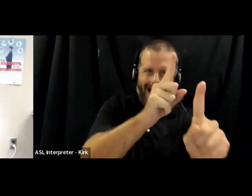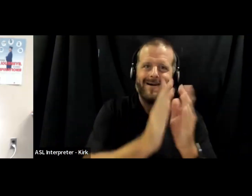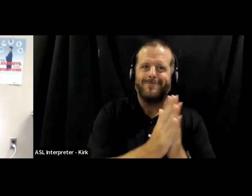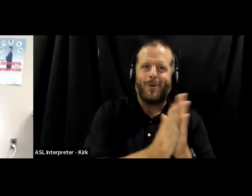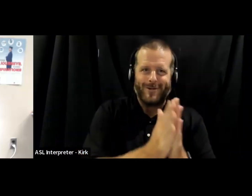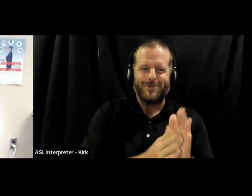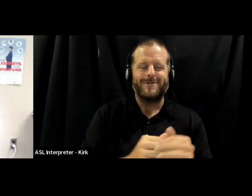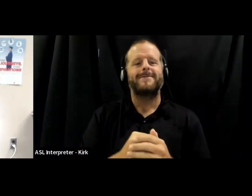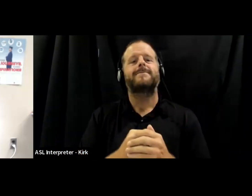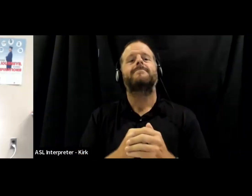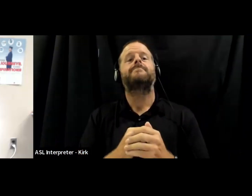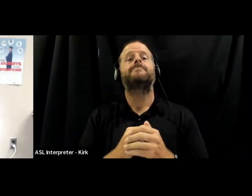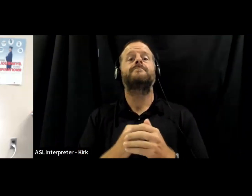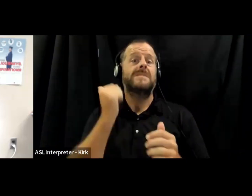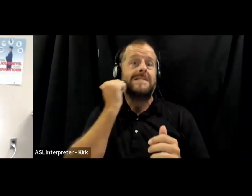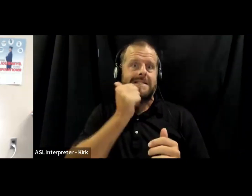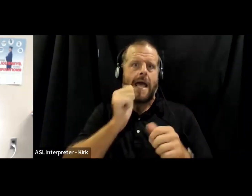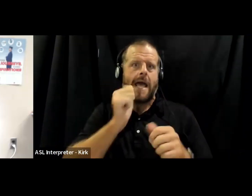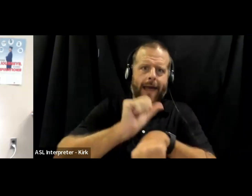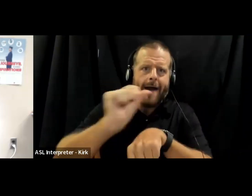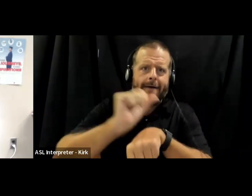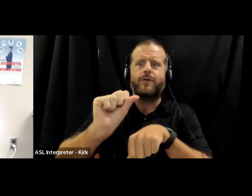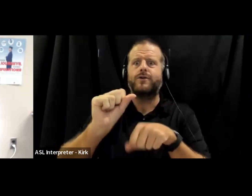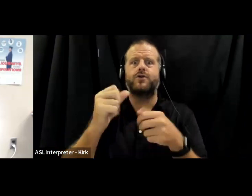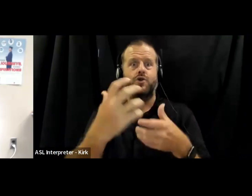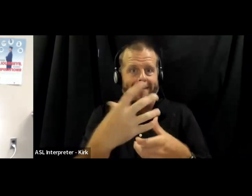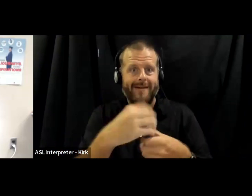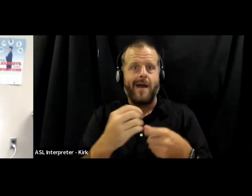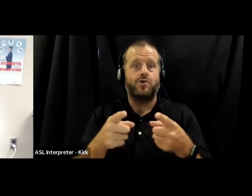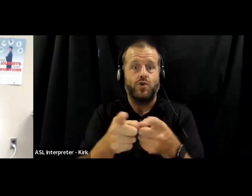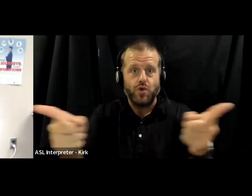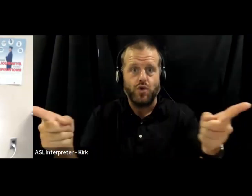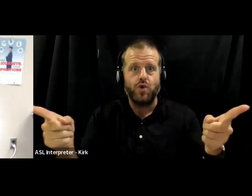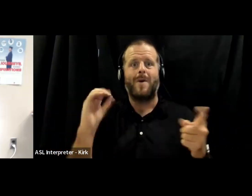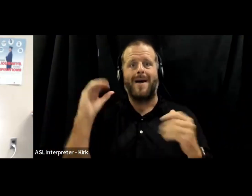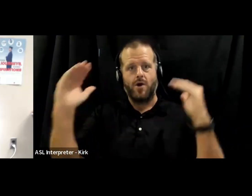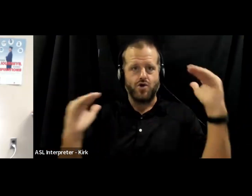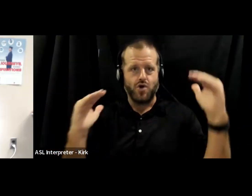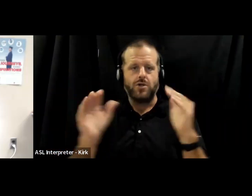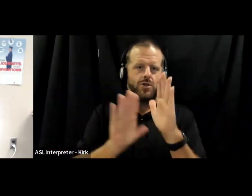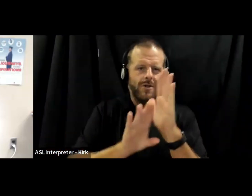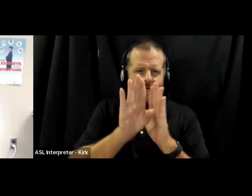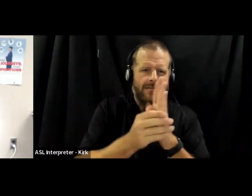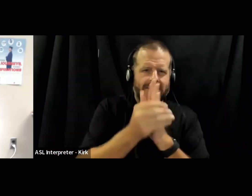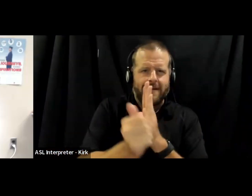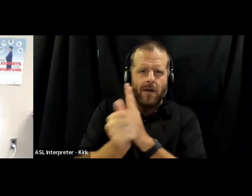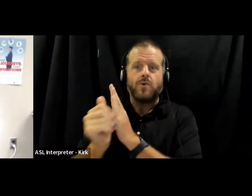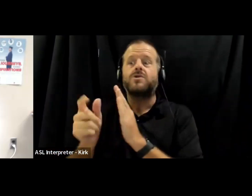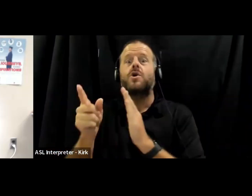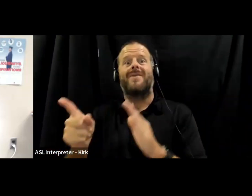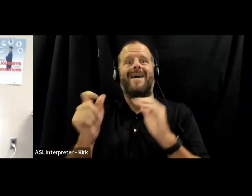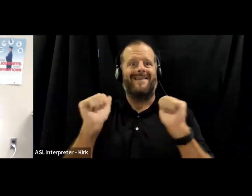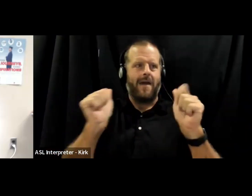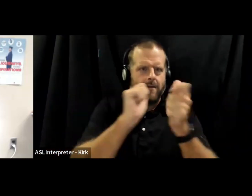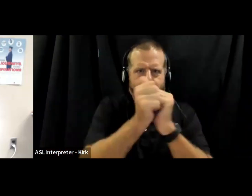Our daily efforts are really to engage youth and adults to develop those skills so that they can compete in this global